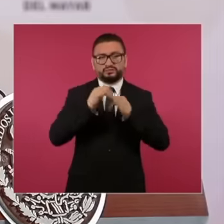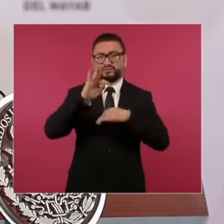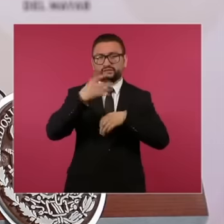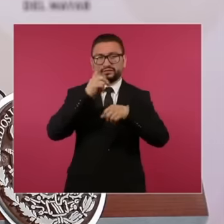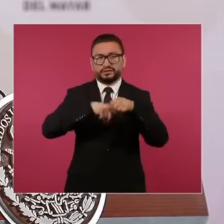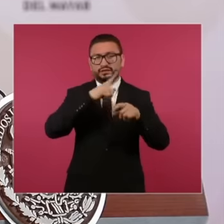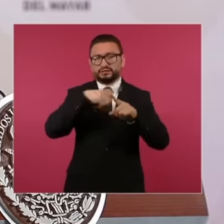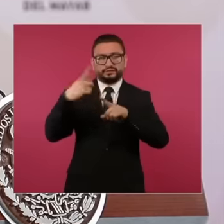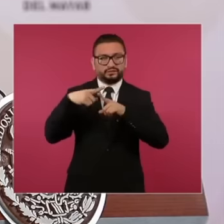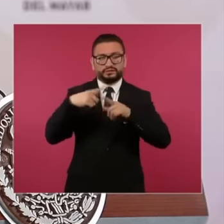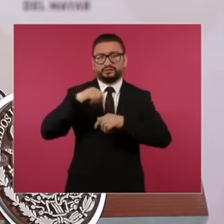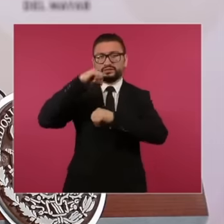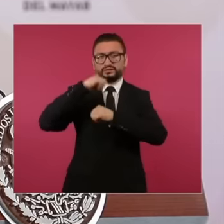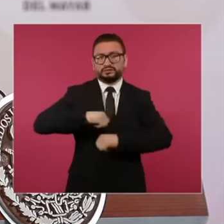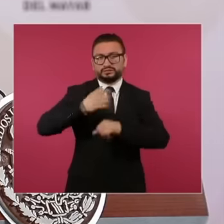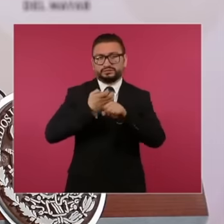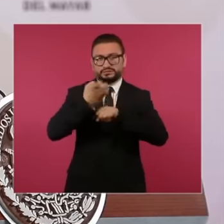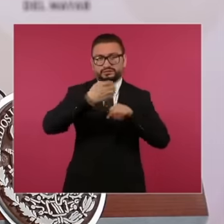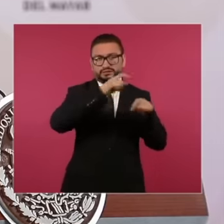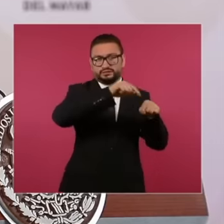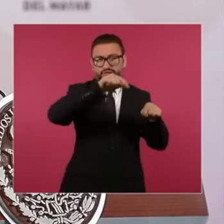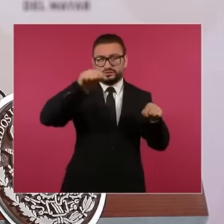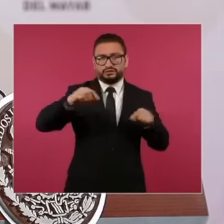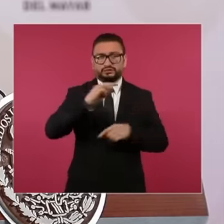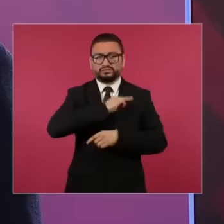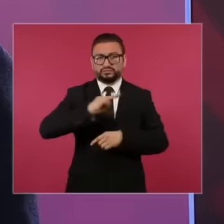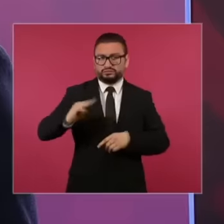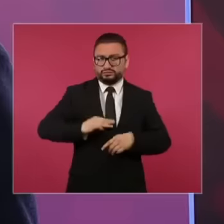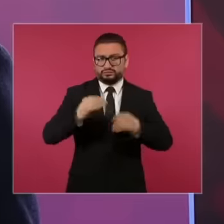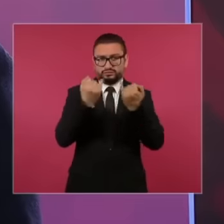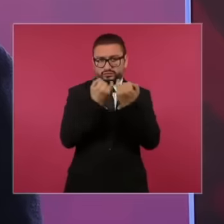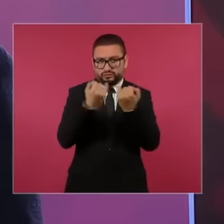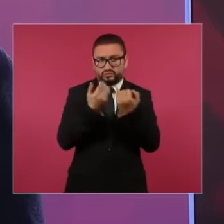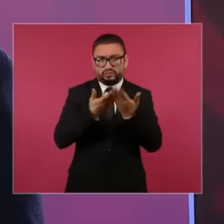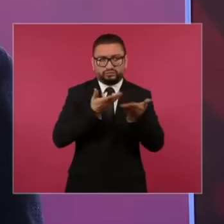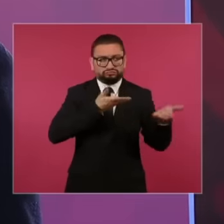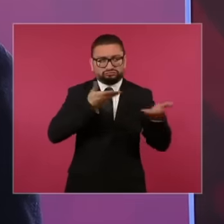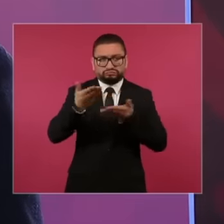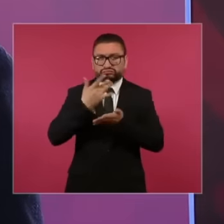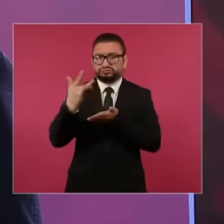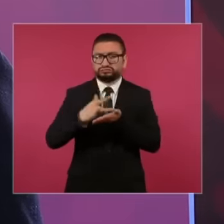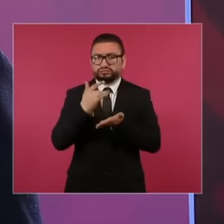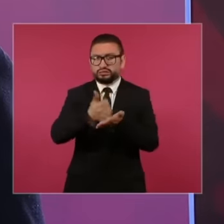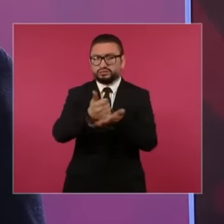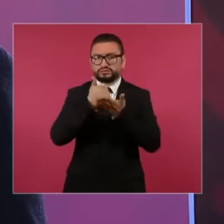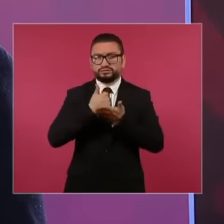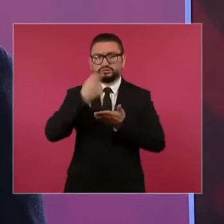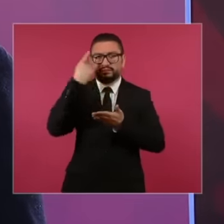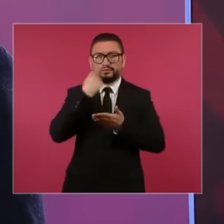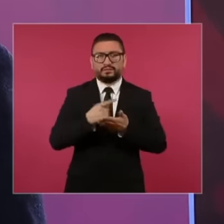with the state and municipal authorities that have provided us with help to obtain property